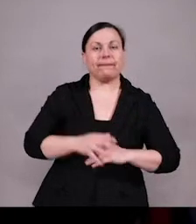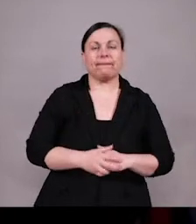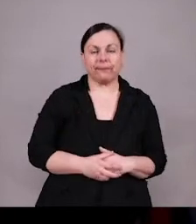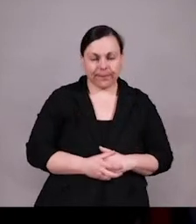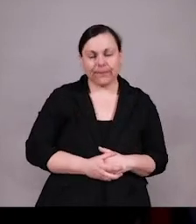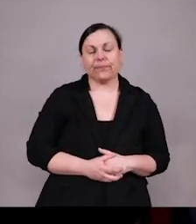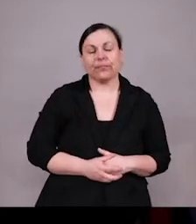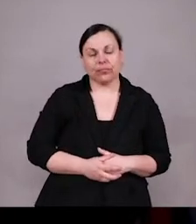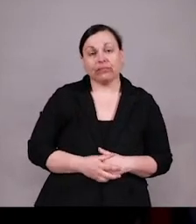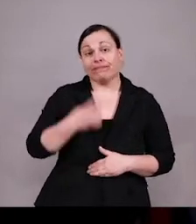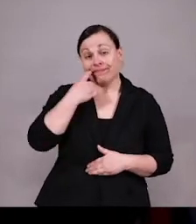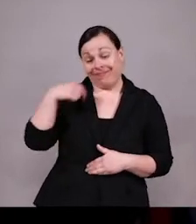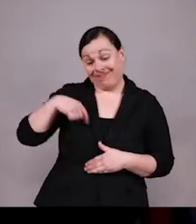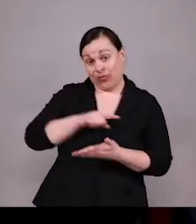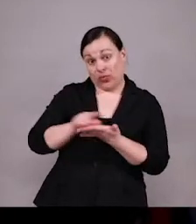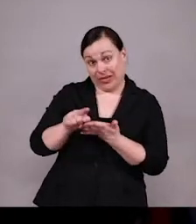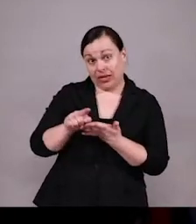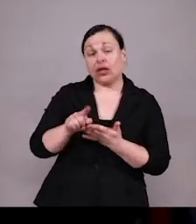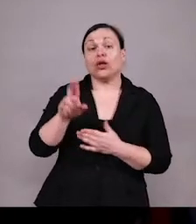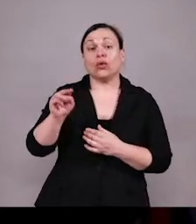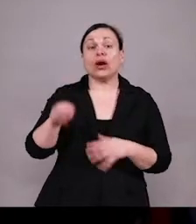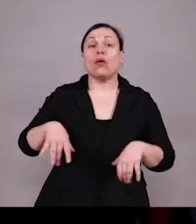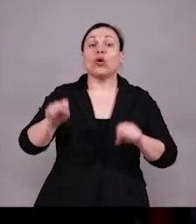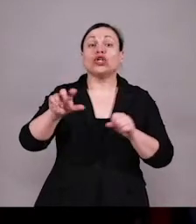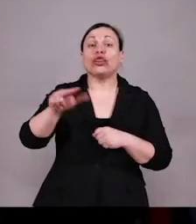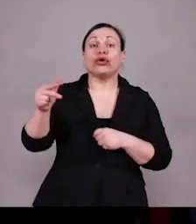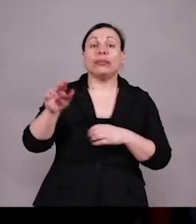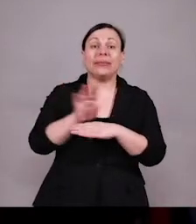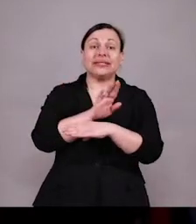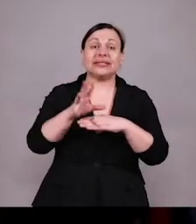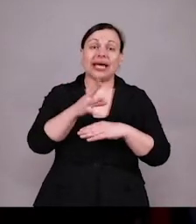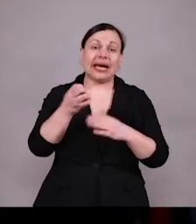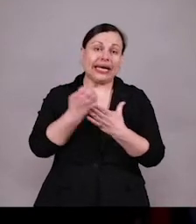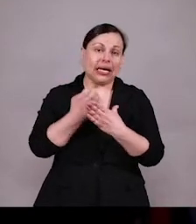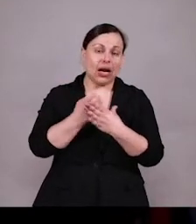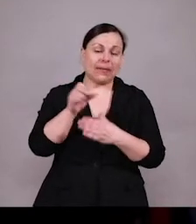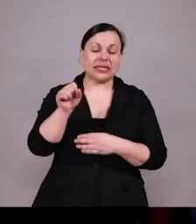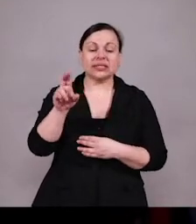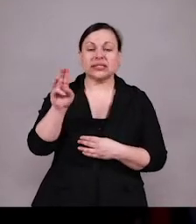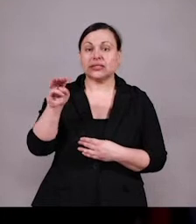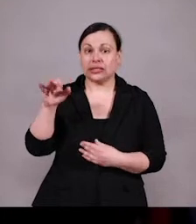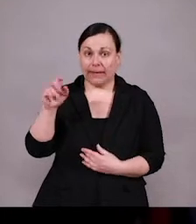And just this past week, UNM hosted a 3rd Business and Economic Summit to continue our